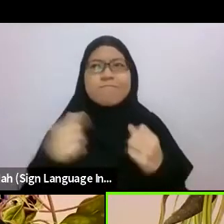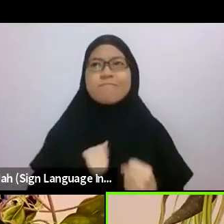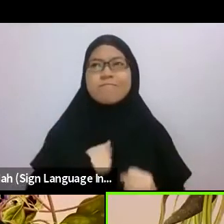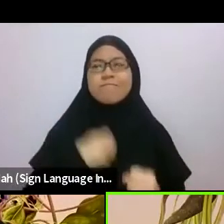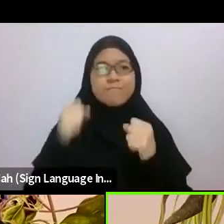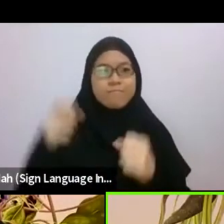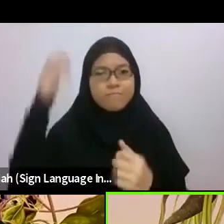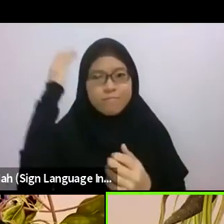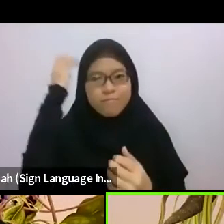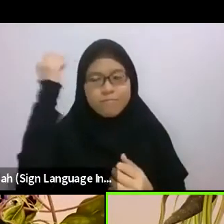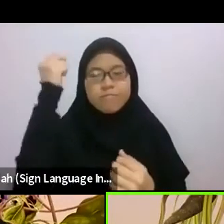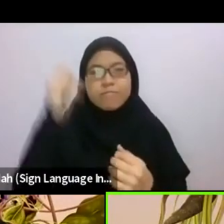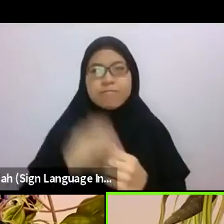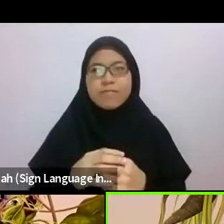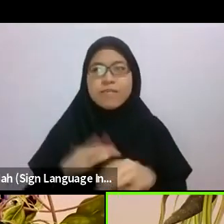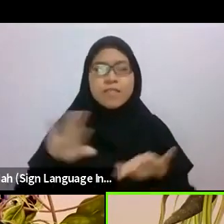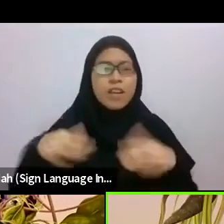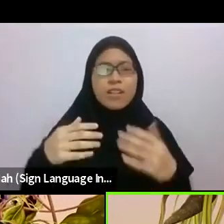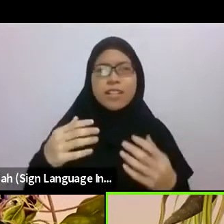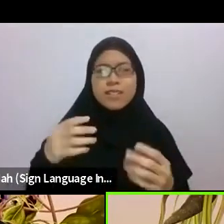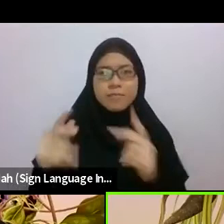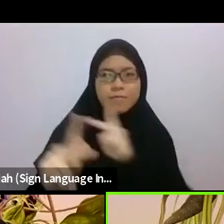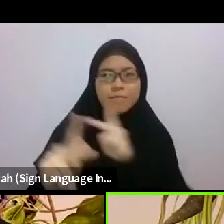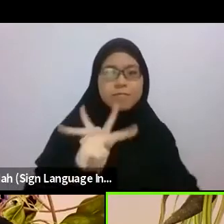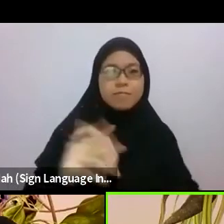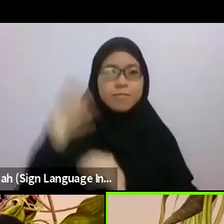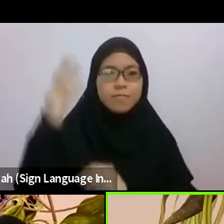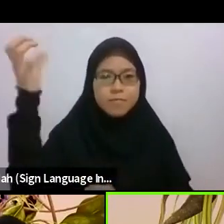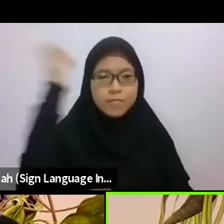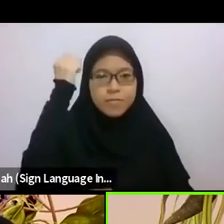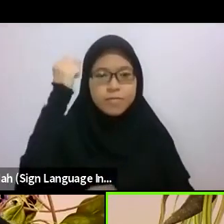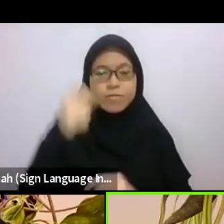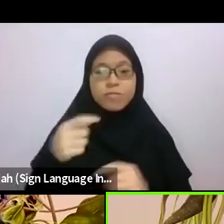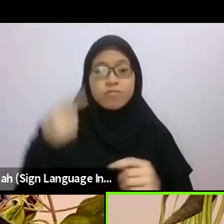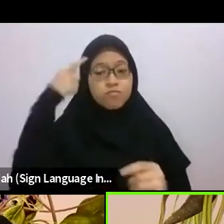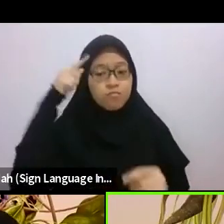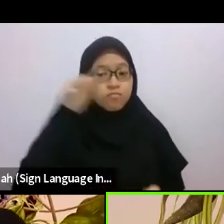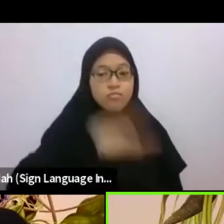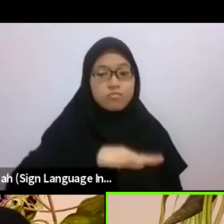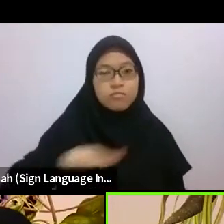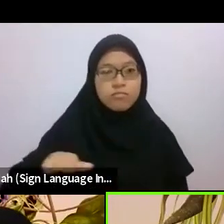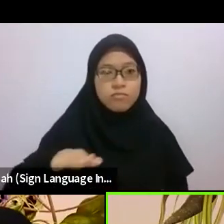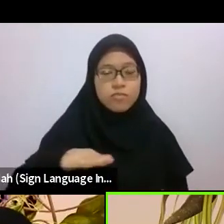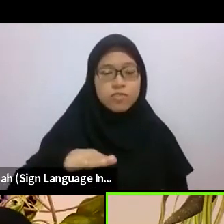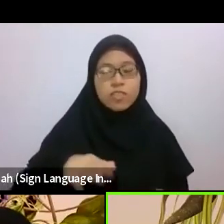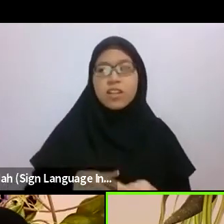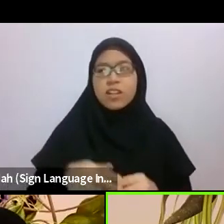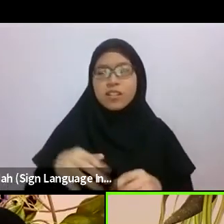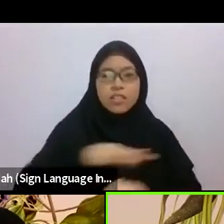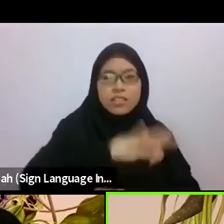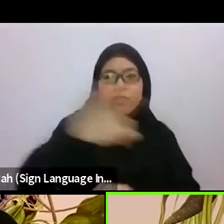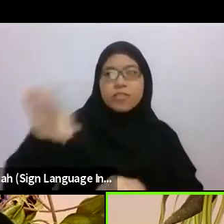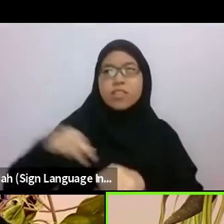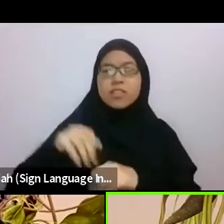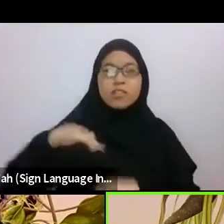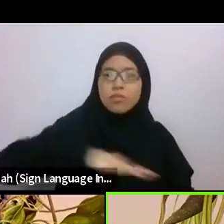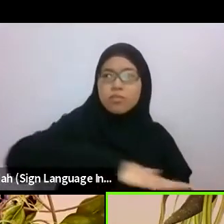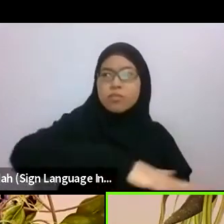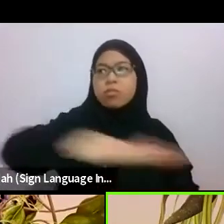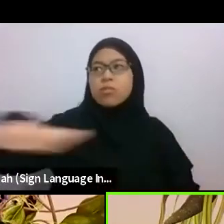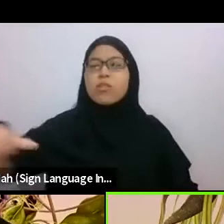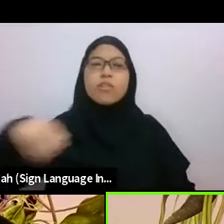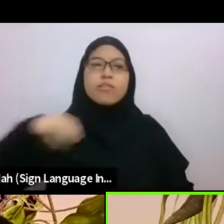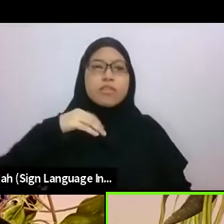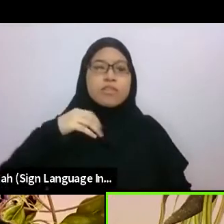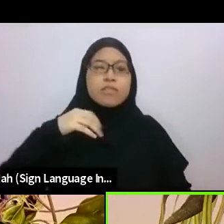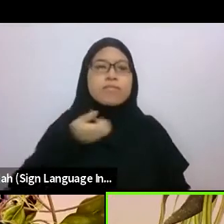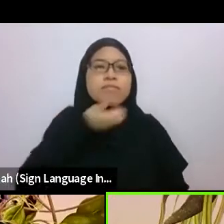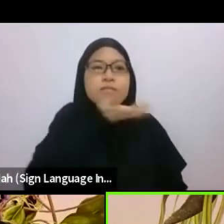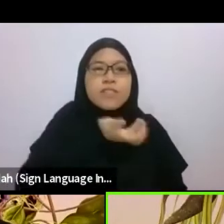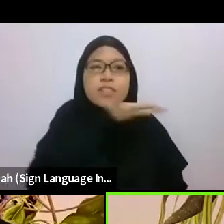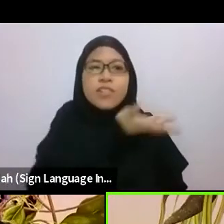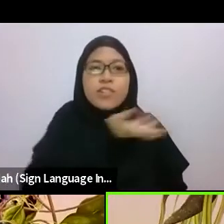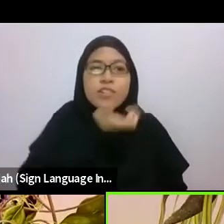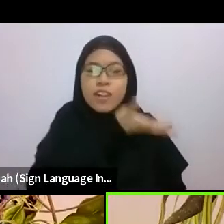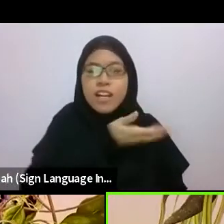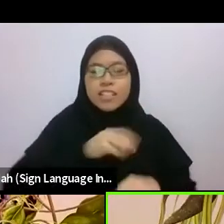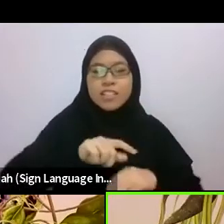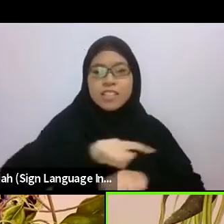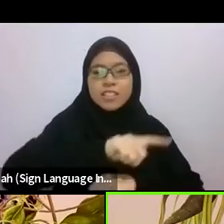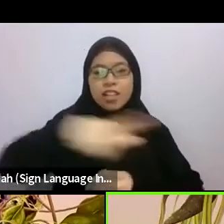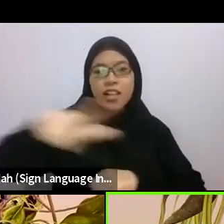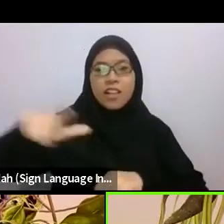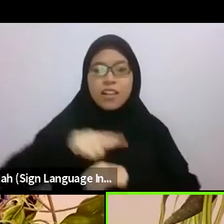To a child, the field was an immeasurable expanse of grassland, a gentle slope leading up to a plateau where all around is an ocean of green.